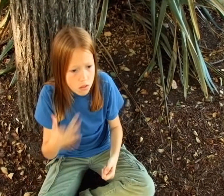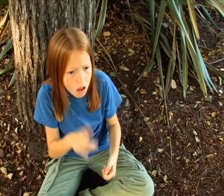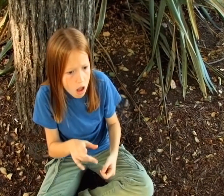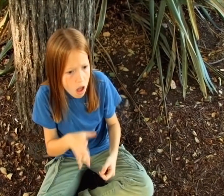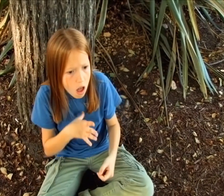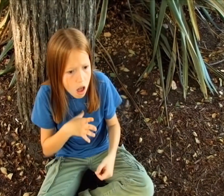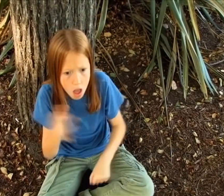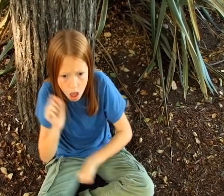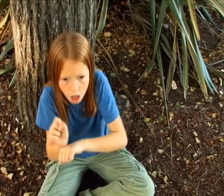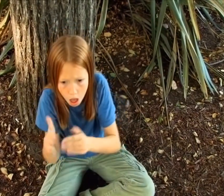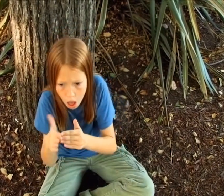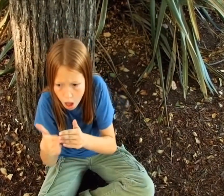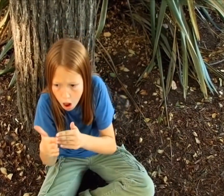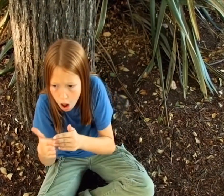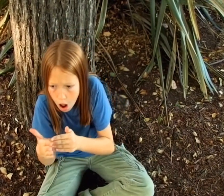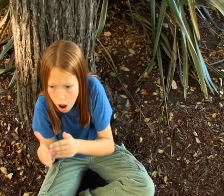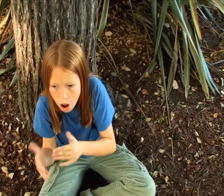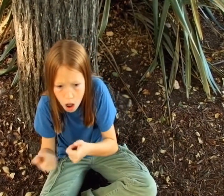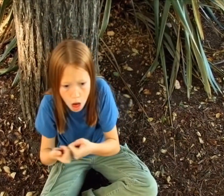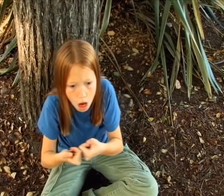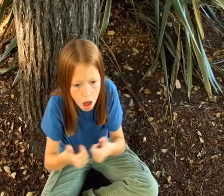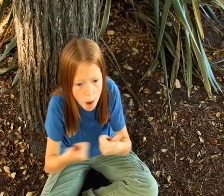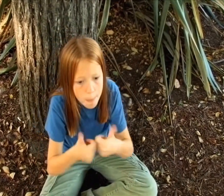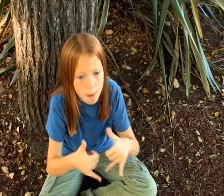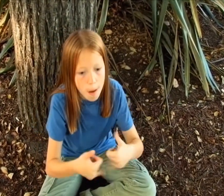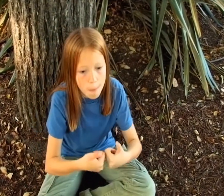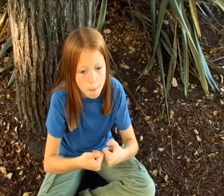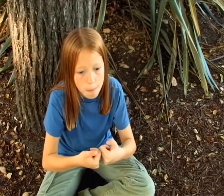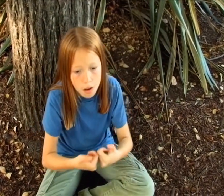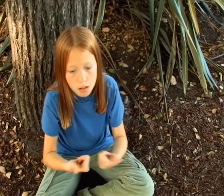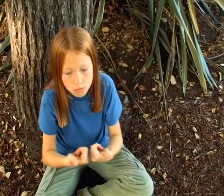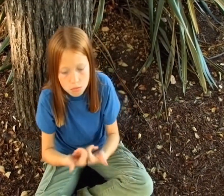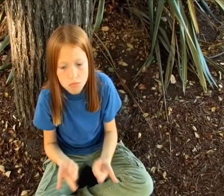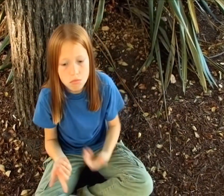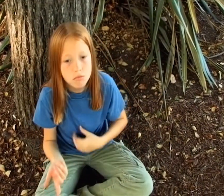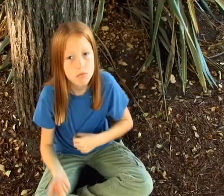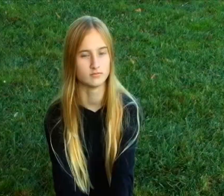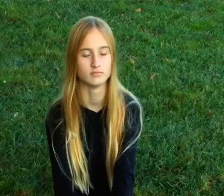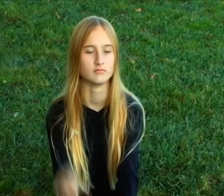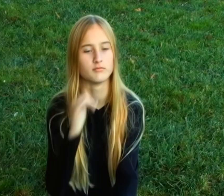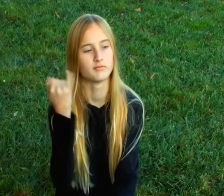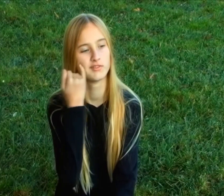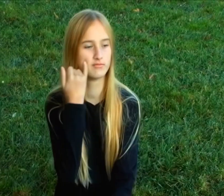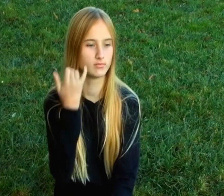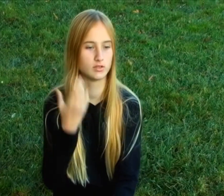AND JUST SIT AROUND PLAYING GAMES OR SOMETHING. IF I'M MEAN,